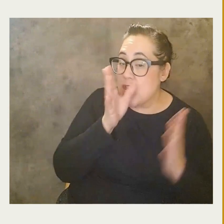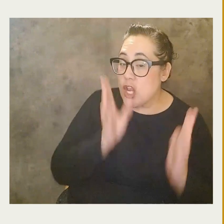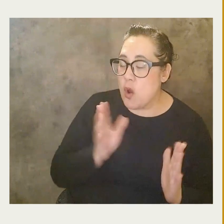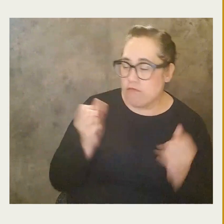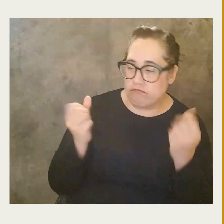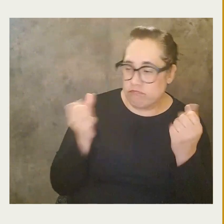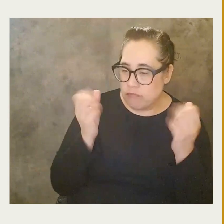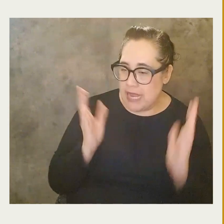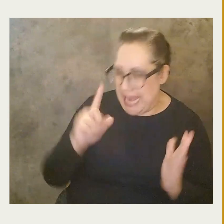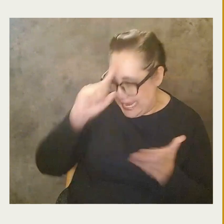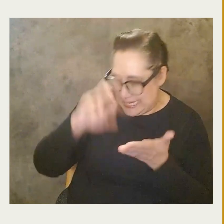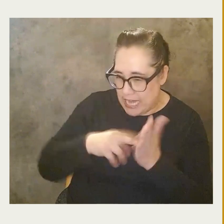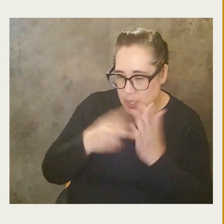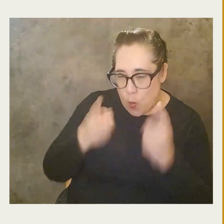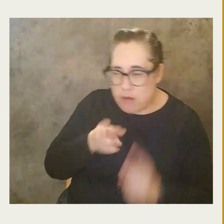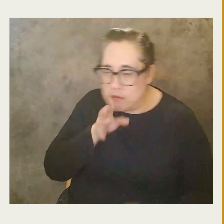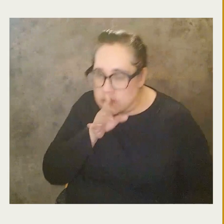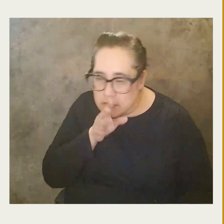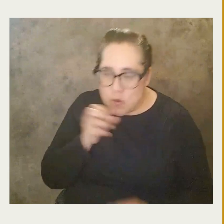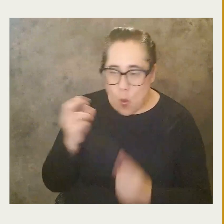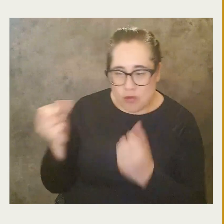using spoken language or sign language.